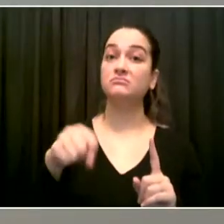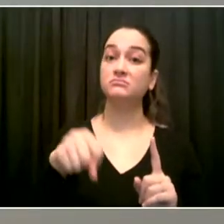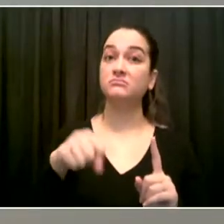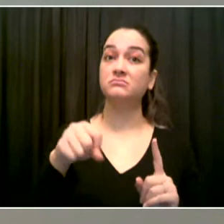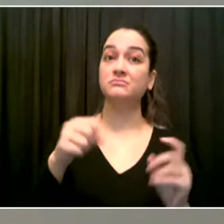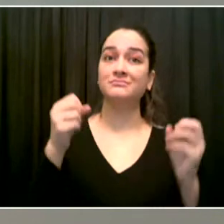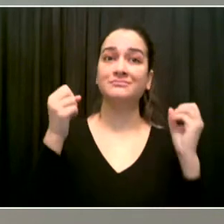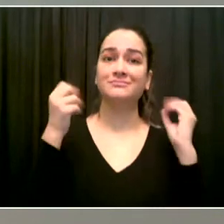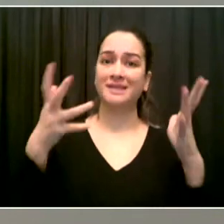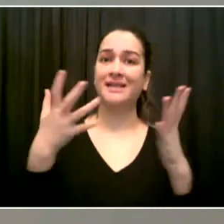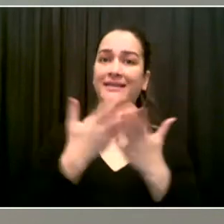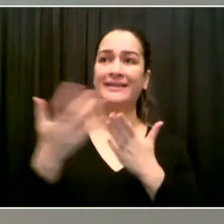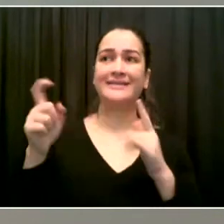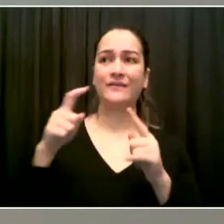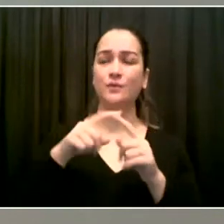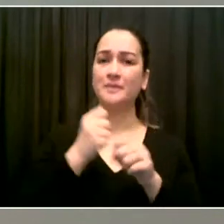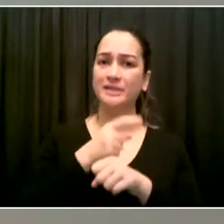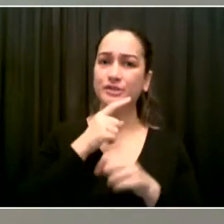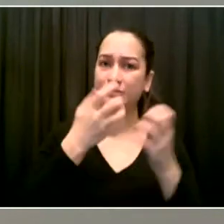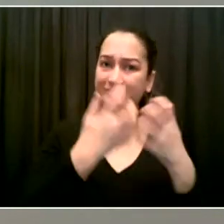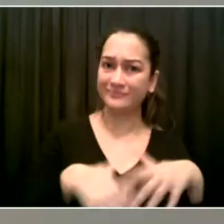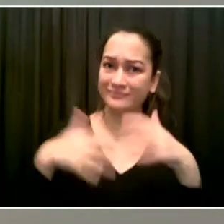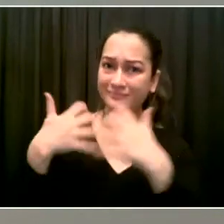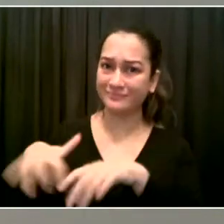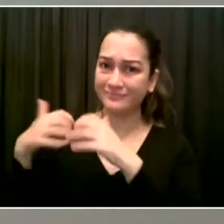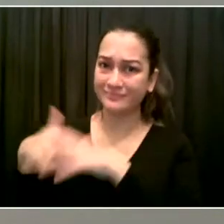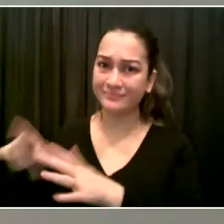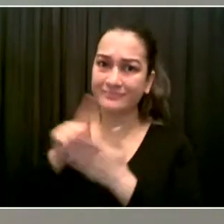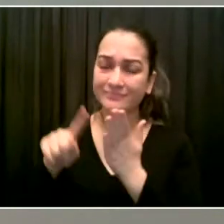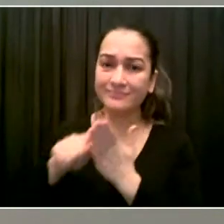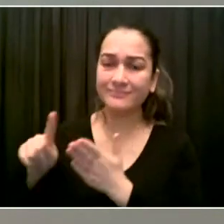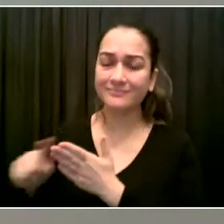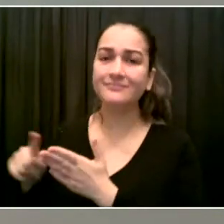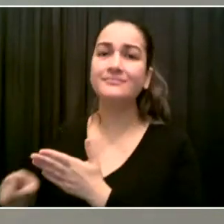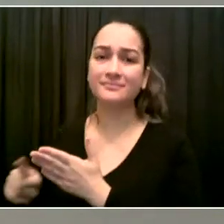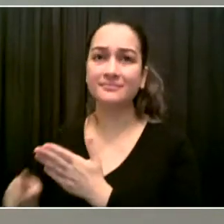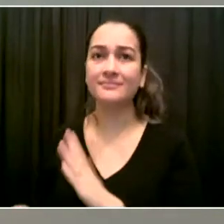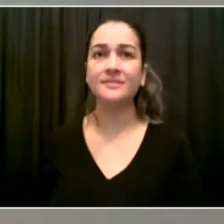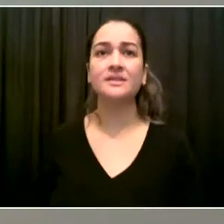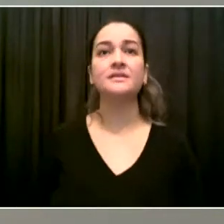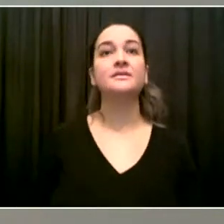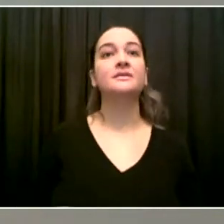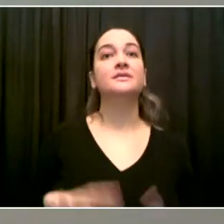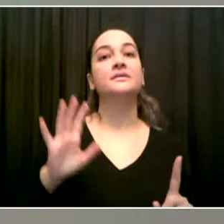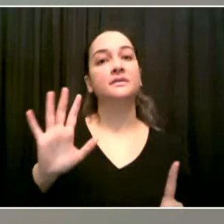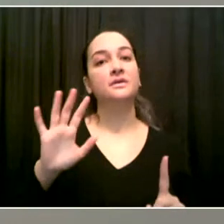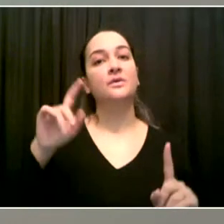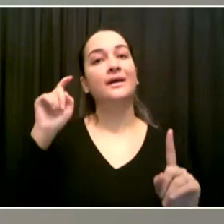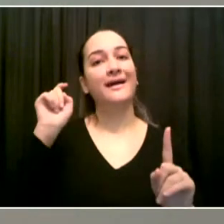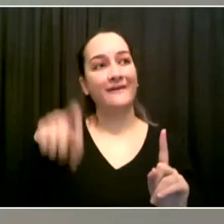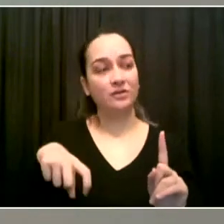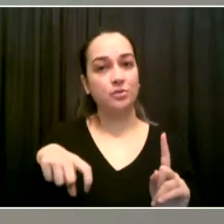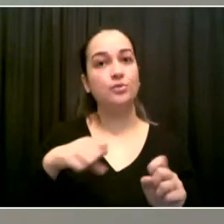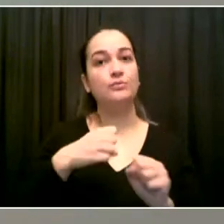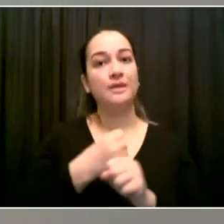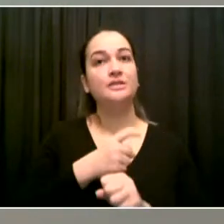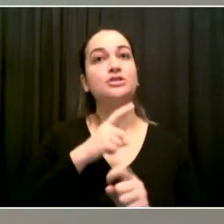DR. VARMA, DO YOU WANT TO ADD? I CONCUR WITH THE MAYOR, THERE'S A COUPLE THINGS ALL COMBINED